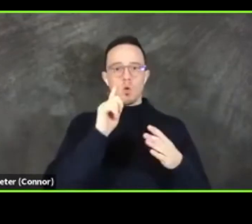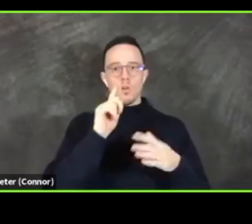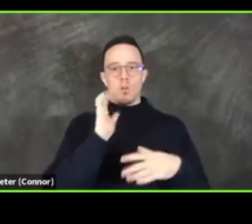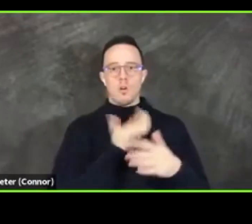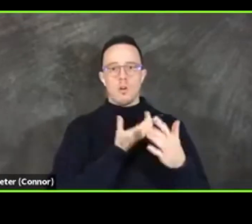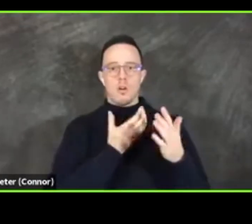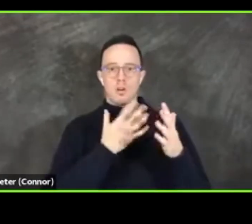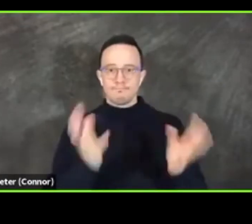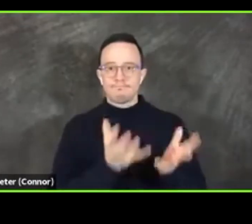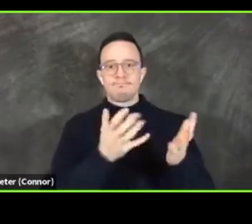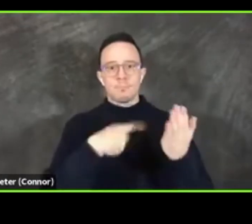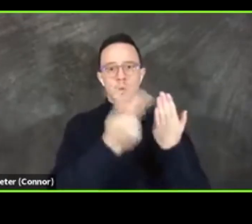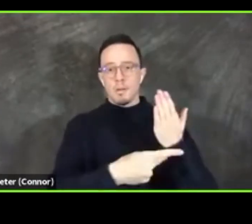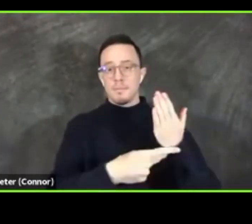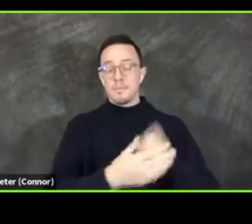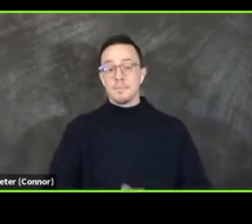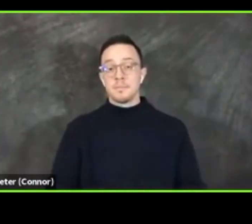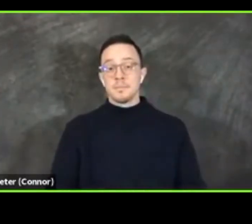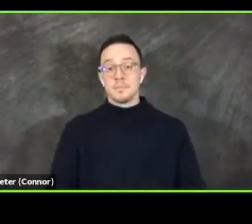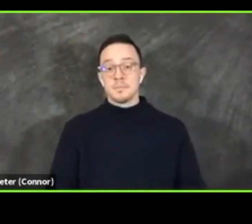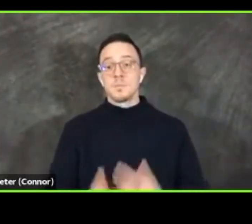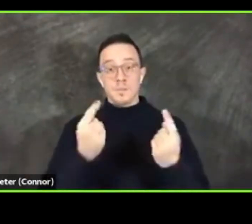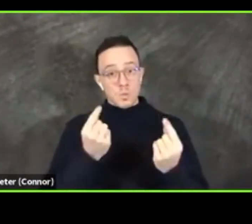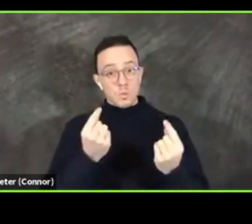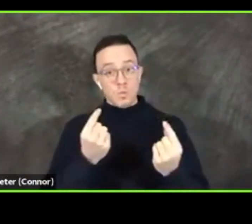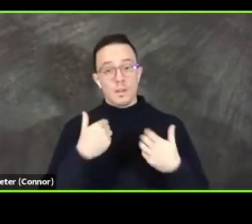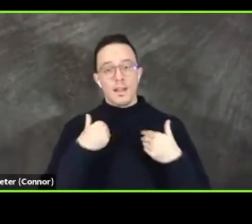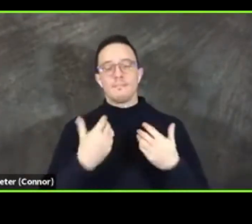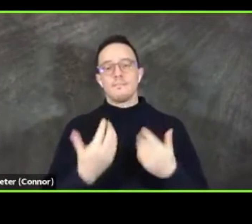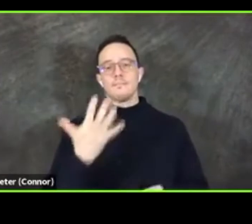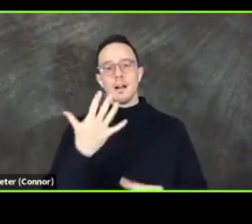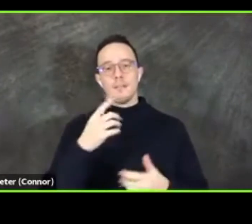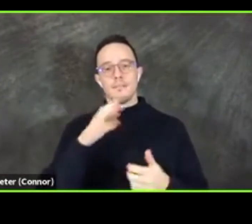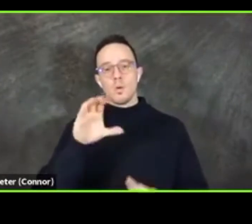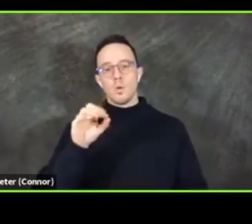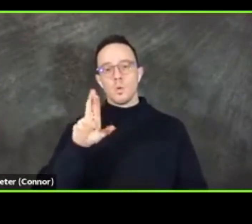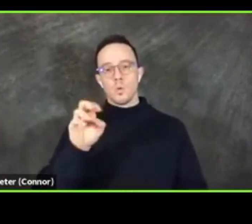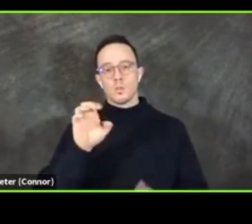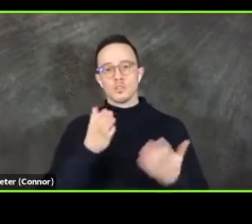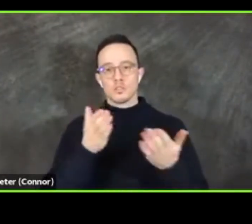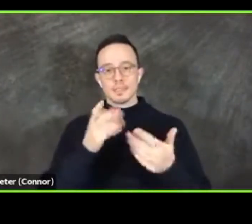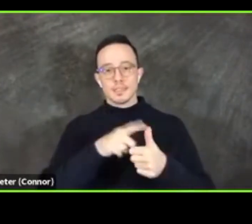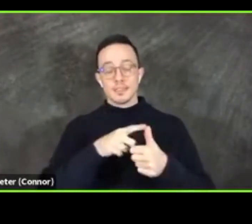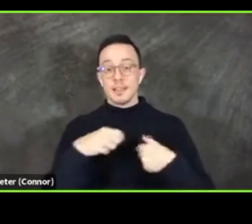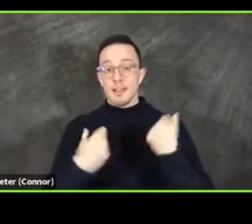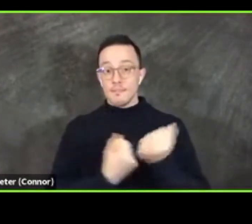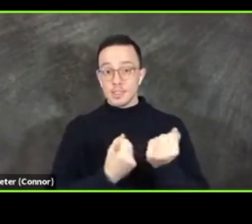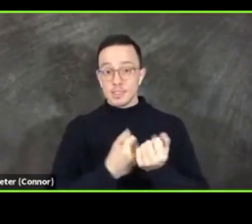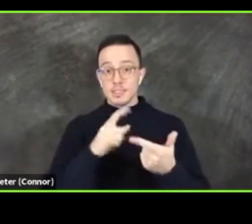DANCE/NYC DELIVERS FIVE CORE SERVICES TO THE FIELD: ADVOCACY, ACTION-ORIENTED RESEARCH, LEADERSHIP